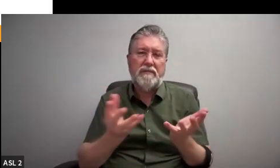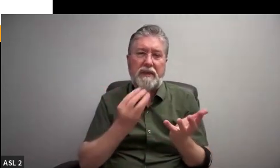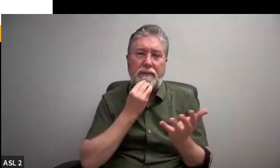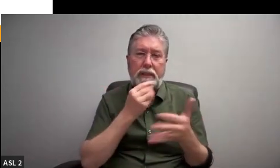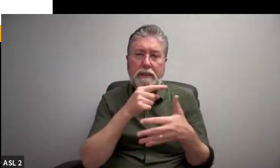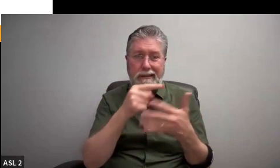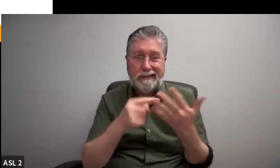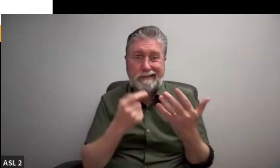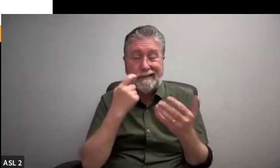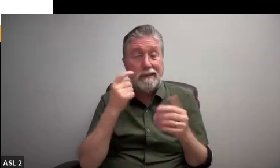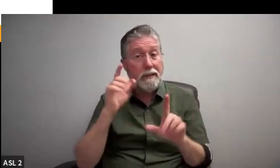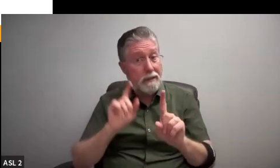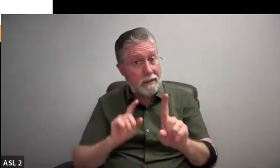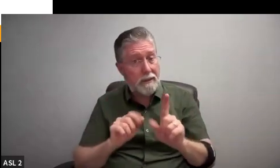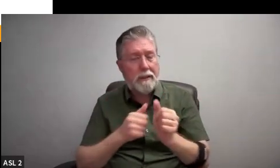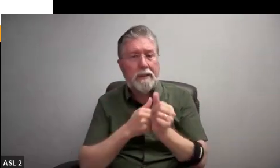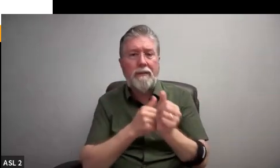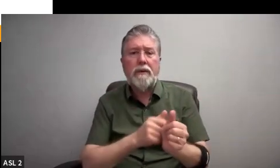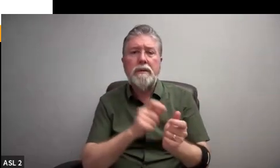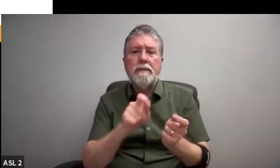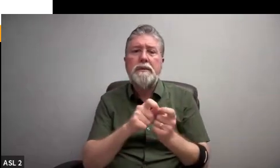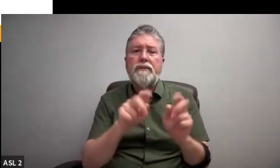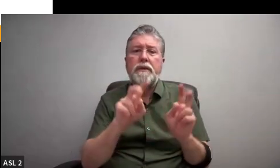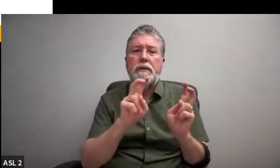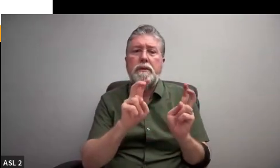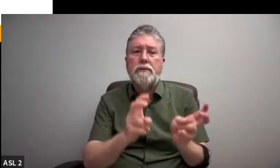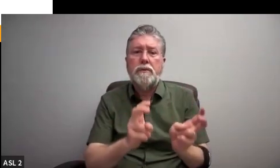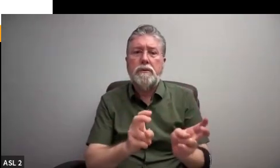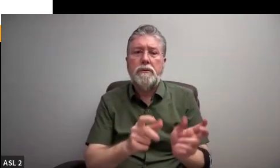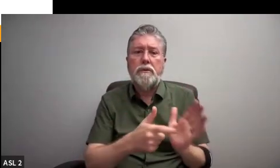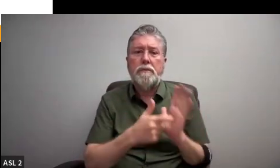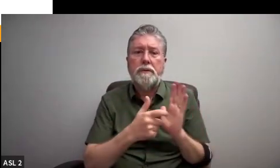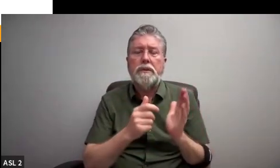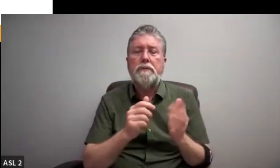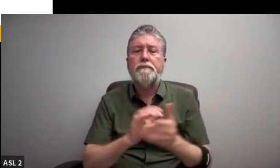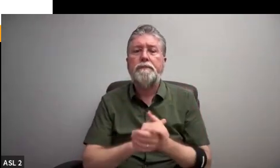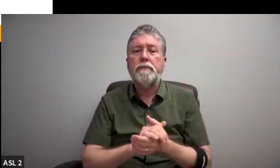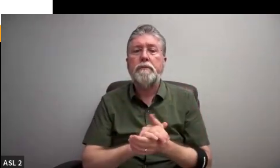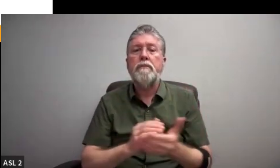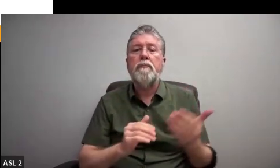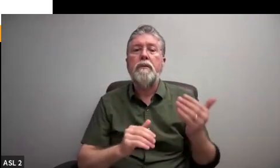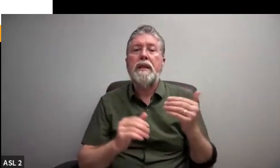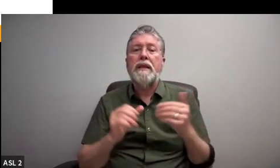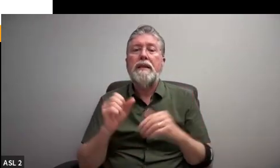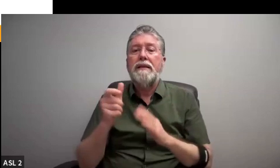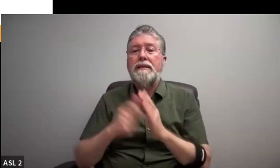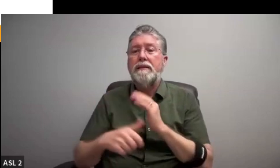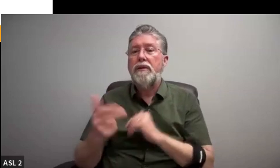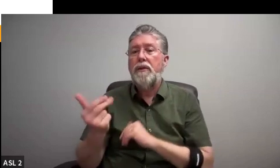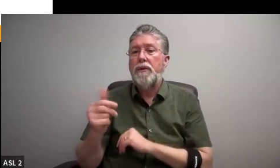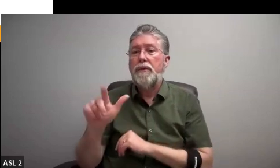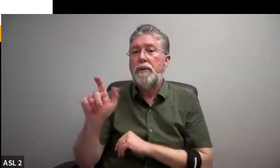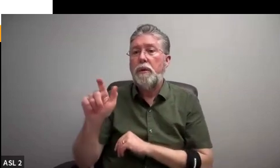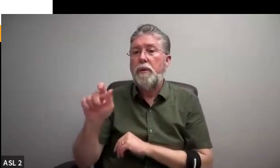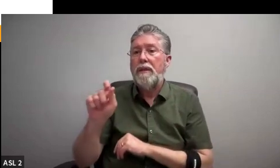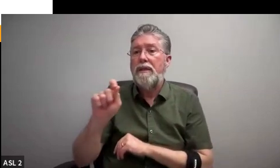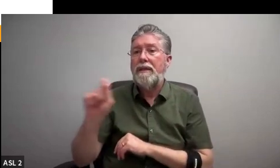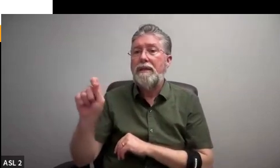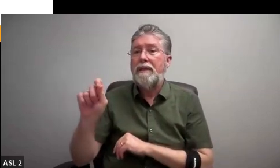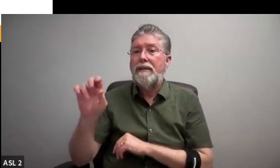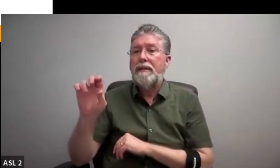subject to certain terms and conditions. Section 1321.27(j) includes requirements for the state